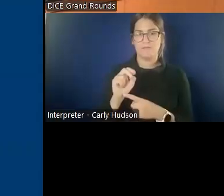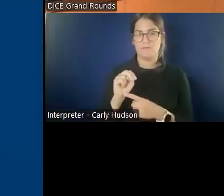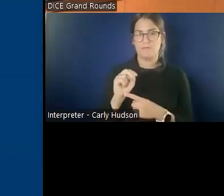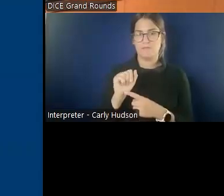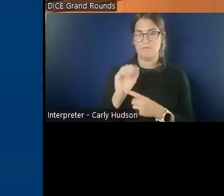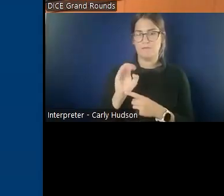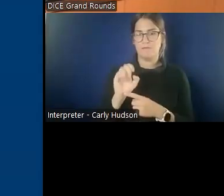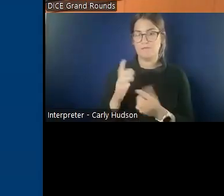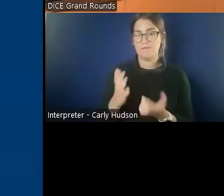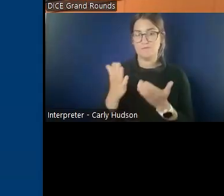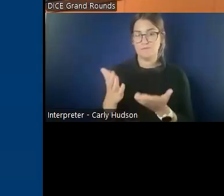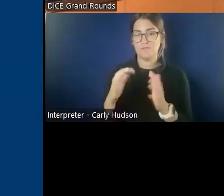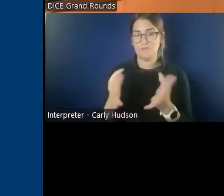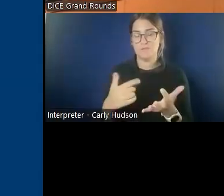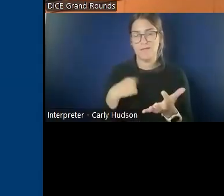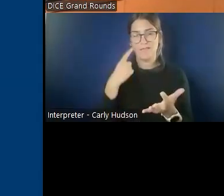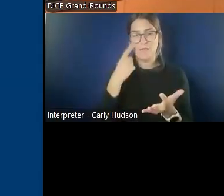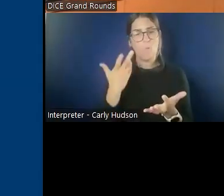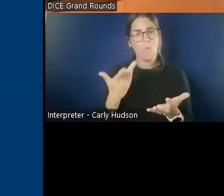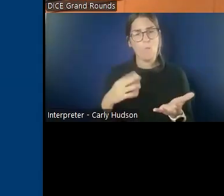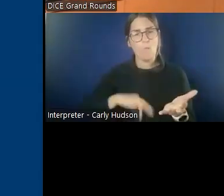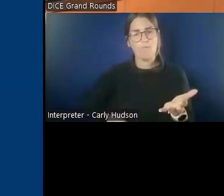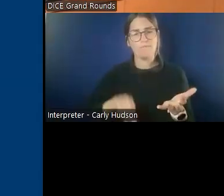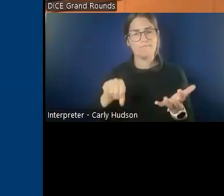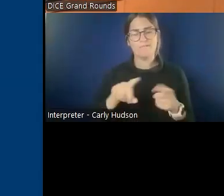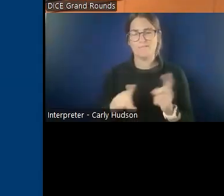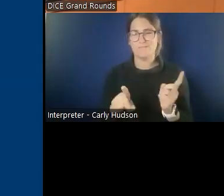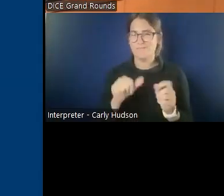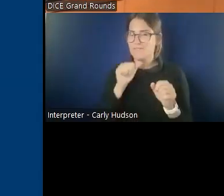had the notion that I would be beneficial but I don't think I was able to really anticipate